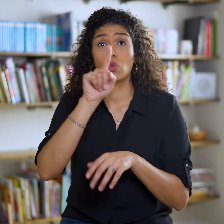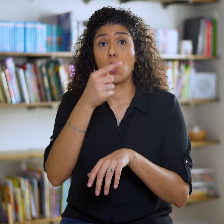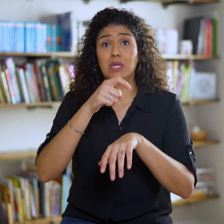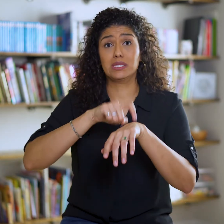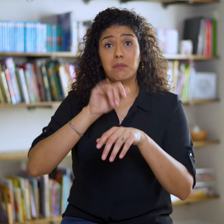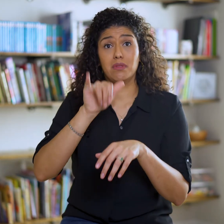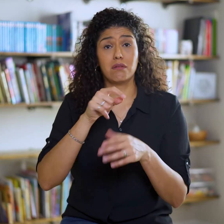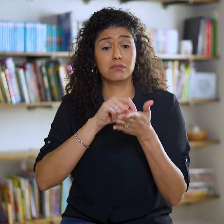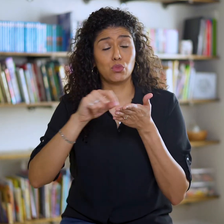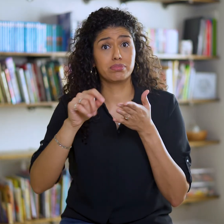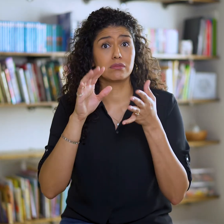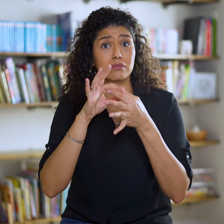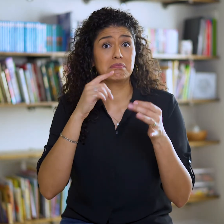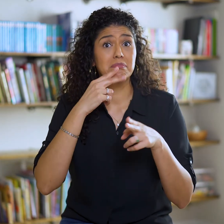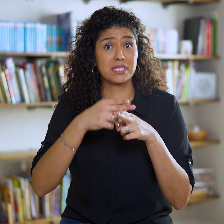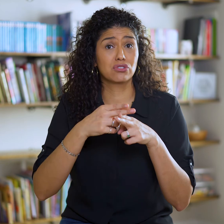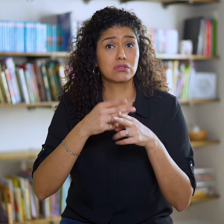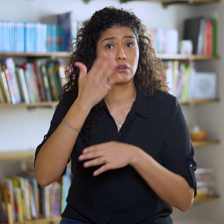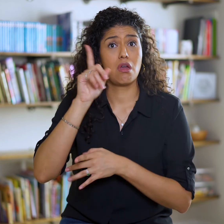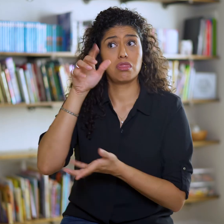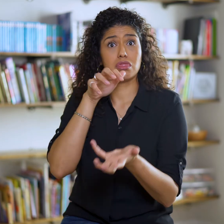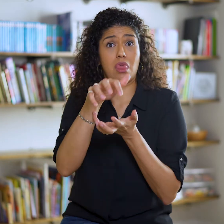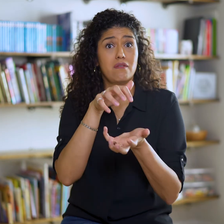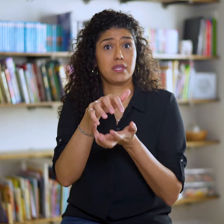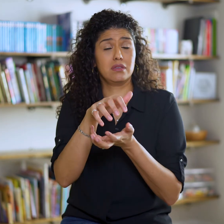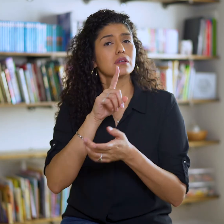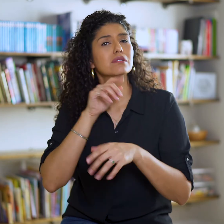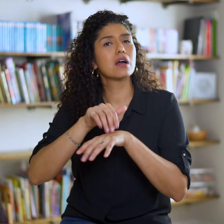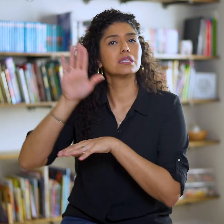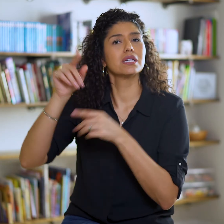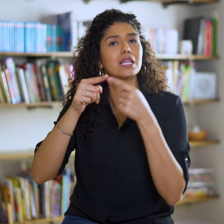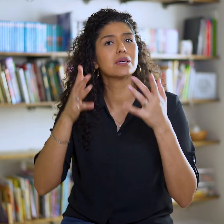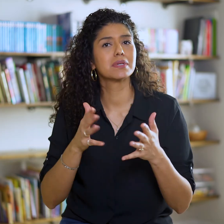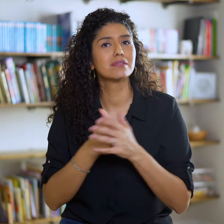The only circumstance in which scripture mentions God laughing is at His enemies.